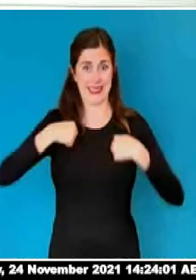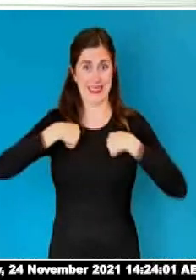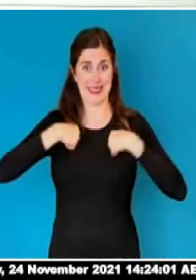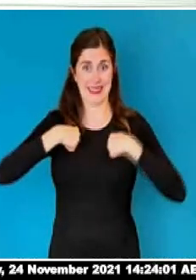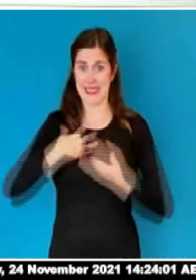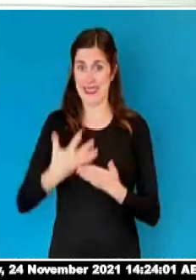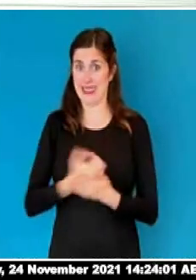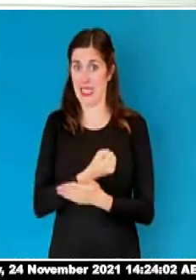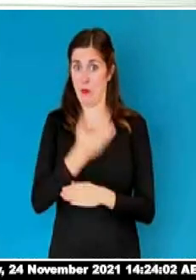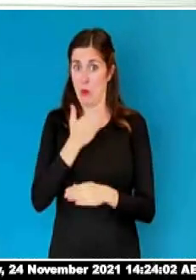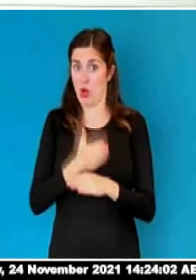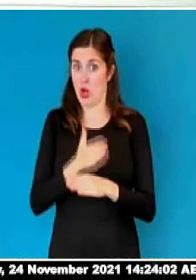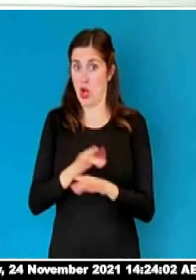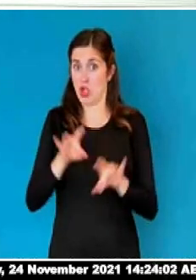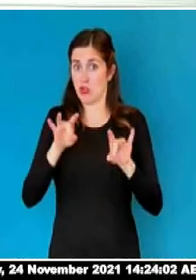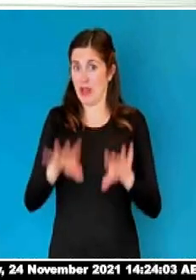Work Australia. It pre dates Safe Work Australia's existence.